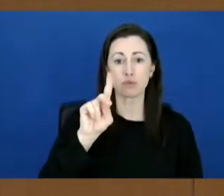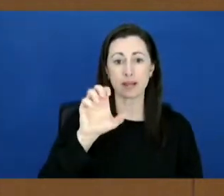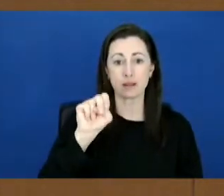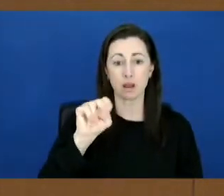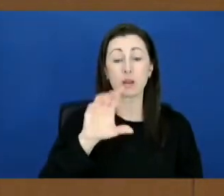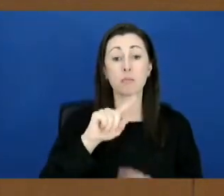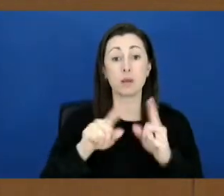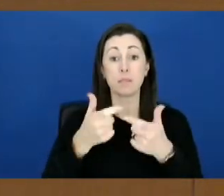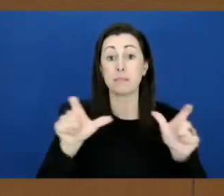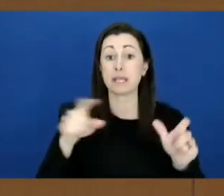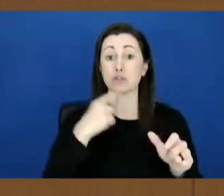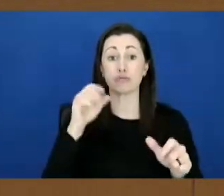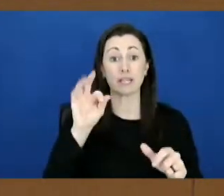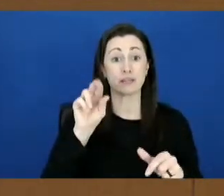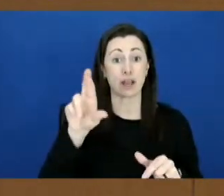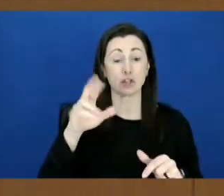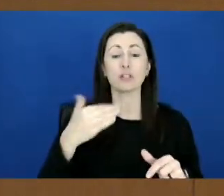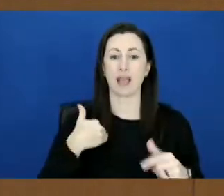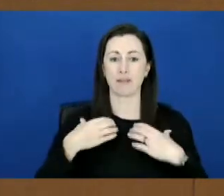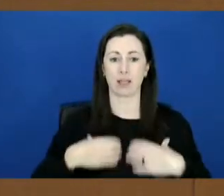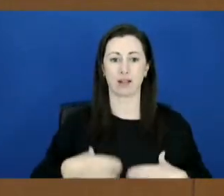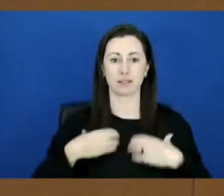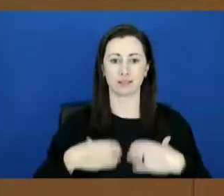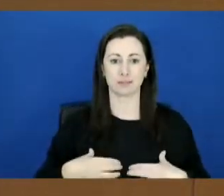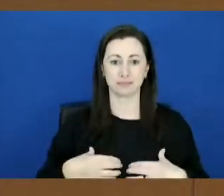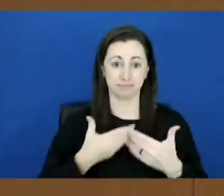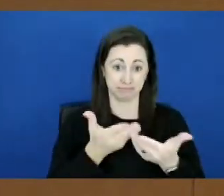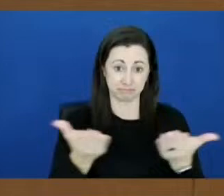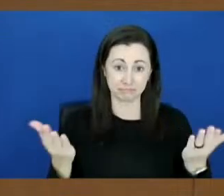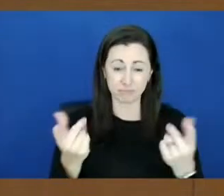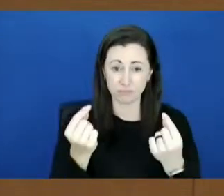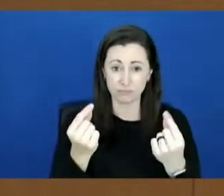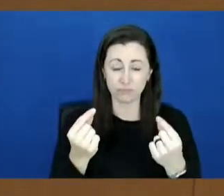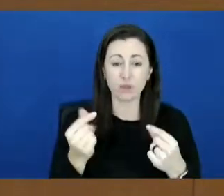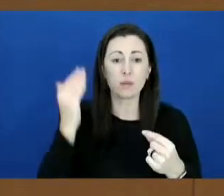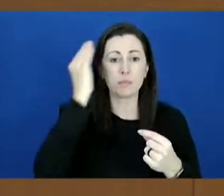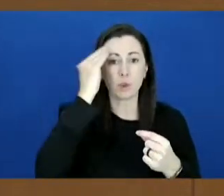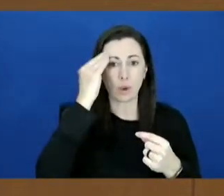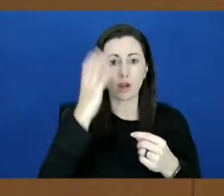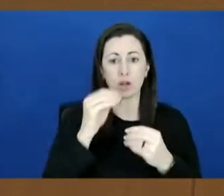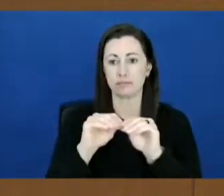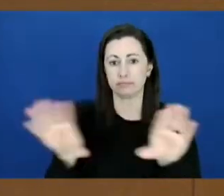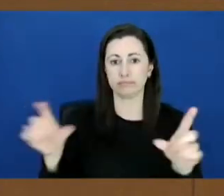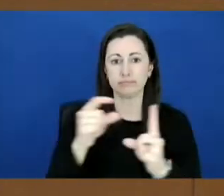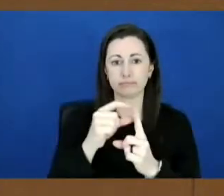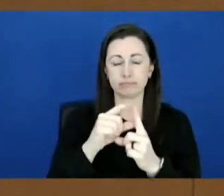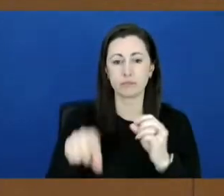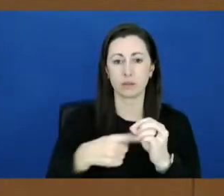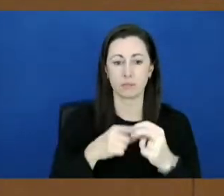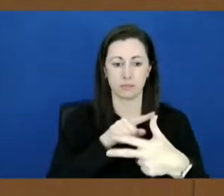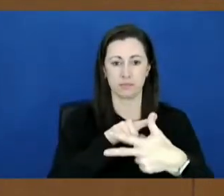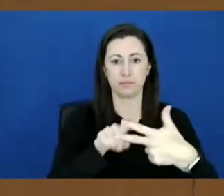GO RADON, BUT THE MAIN RUN IS HAVING LUNGS.